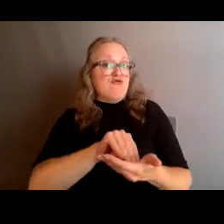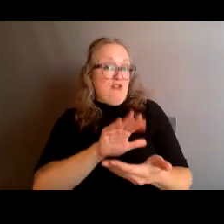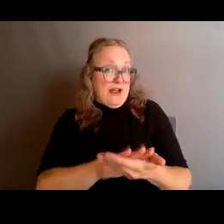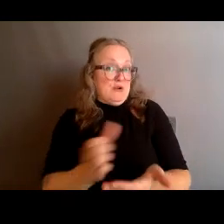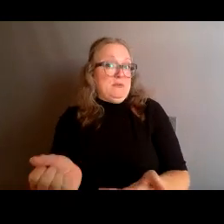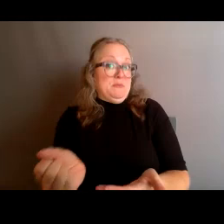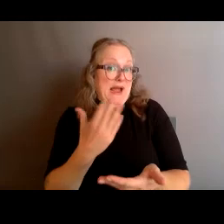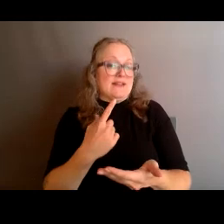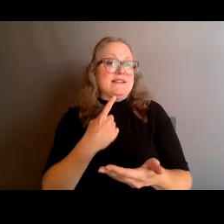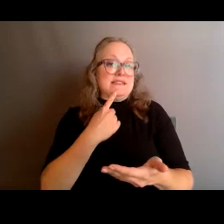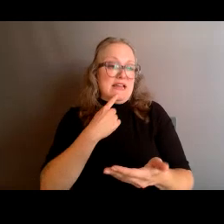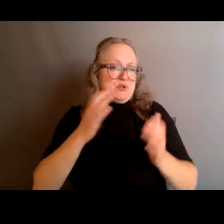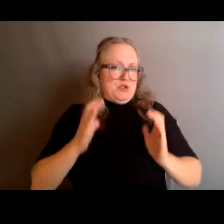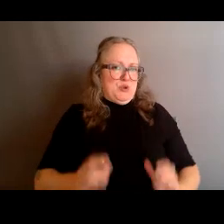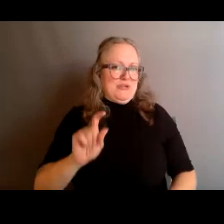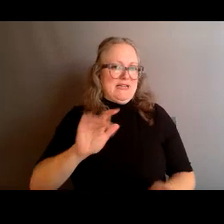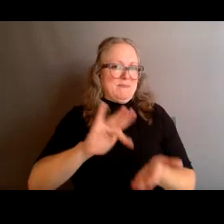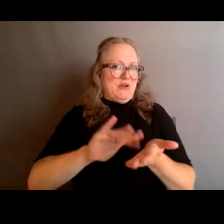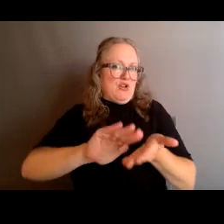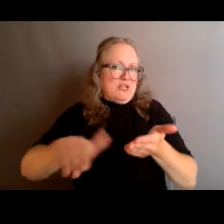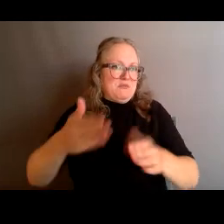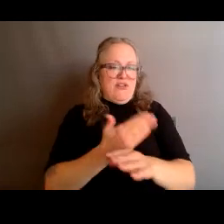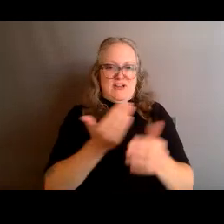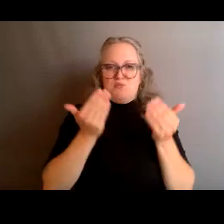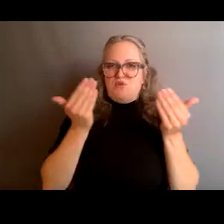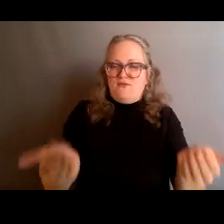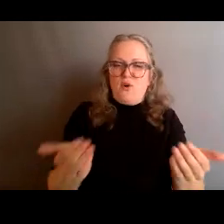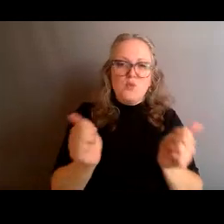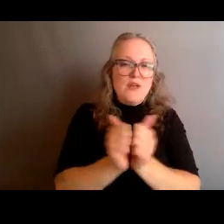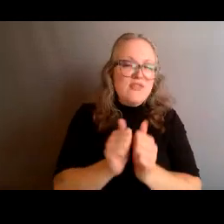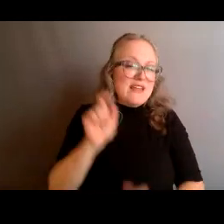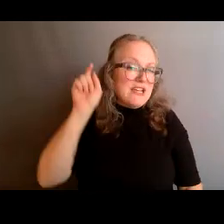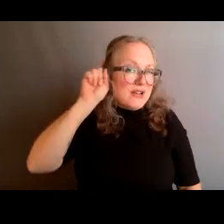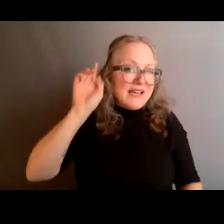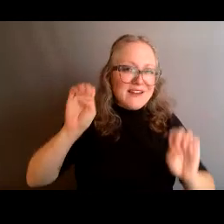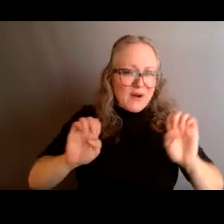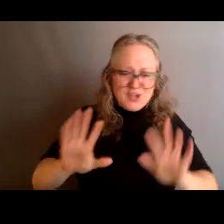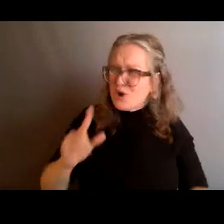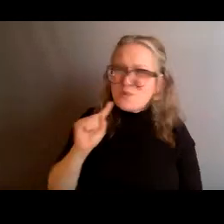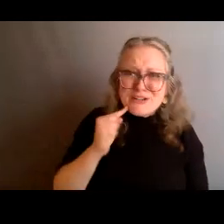medical clearance before they can move forward with the hearing aid evaluation. Be kidding me.